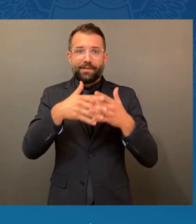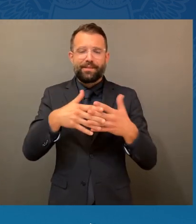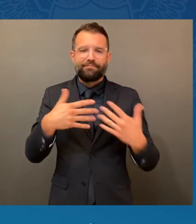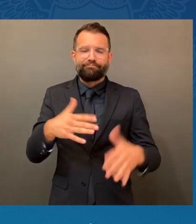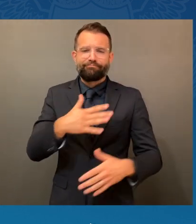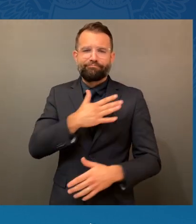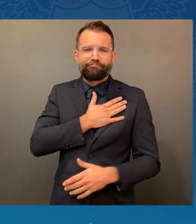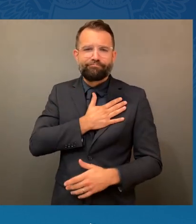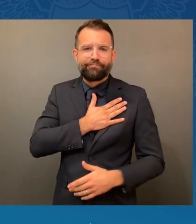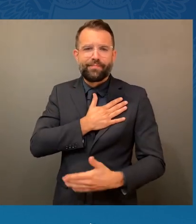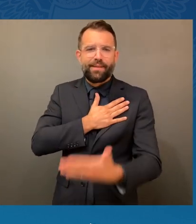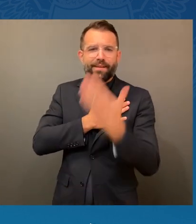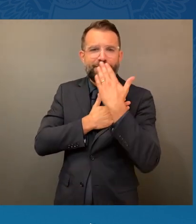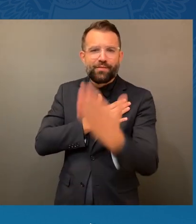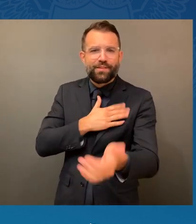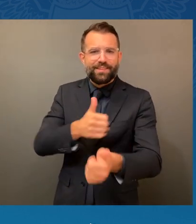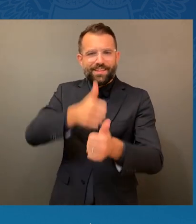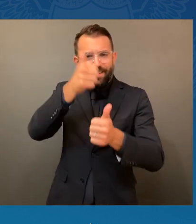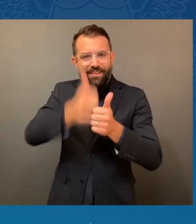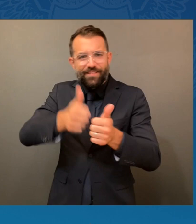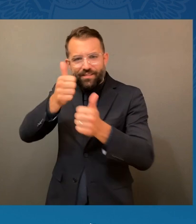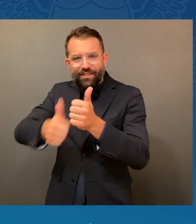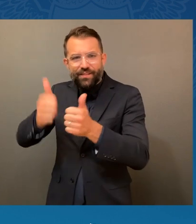for your service and for your excellence.